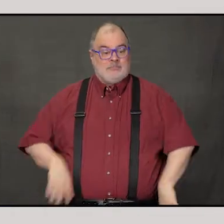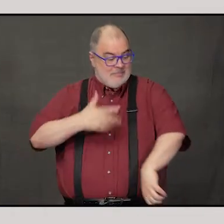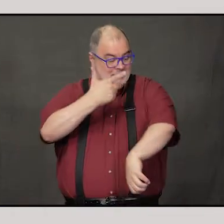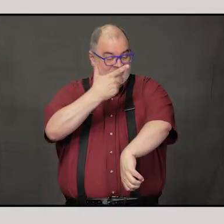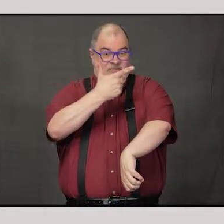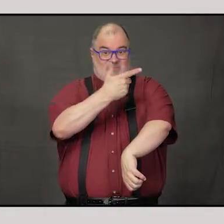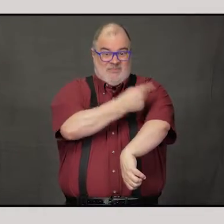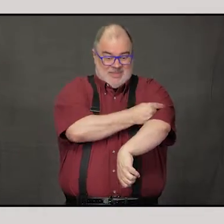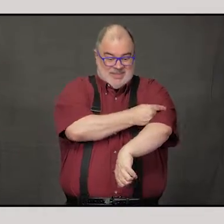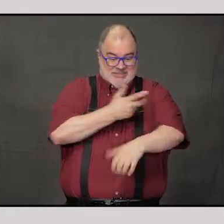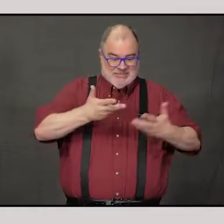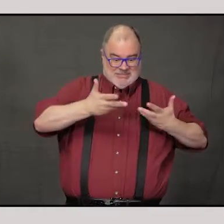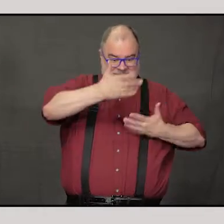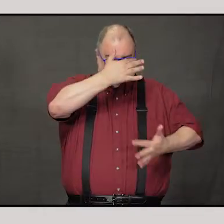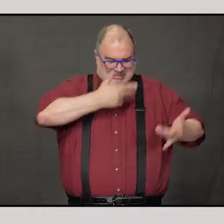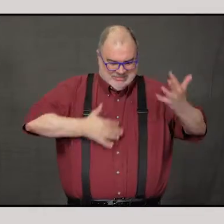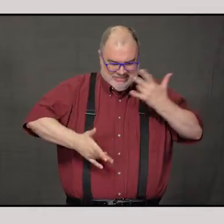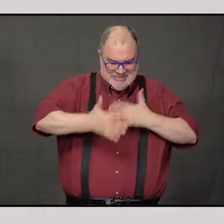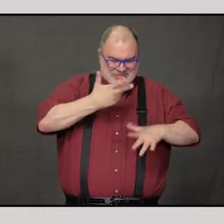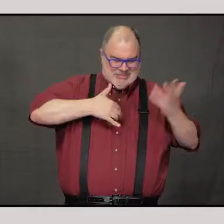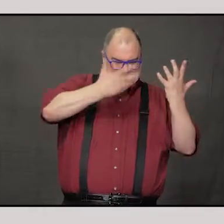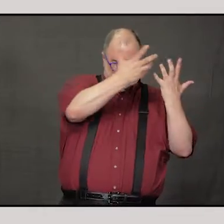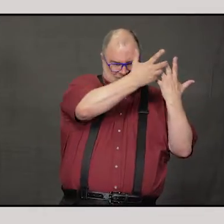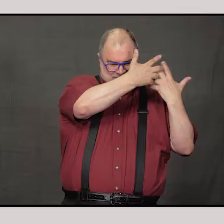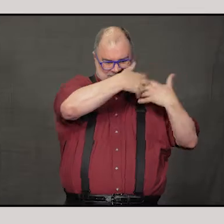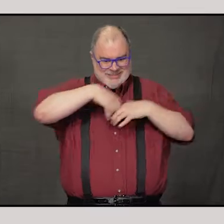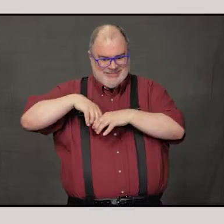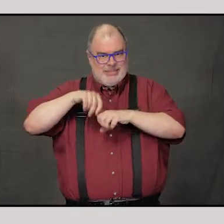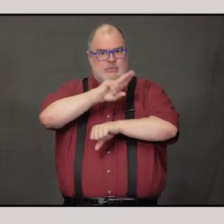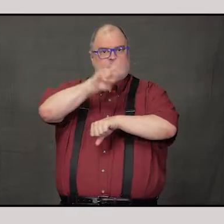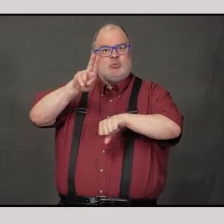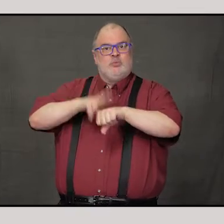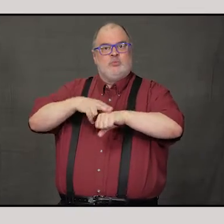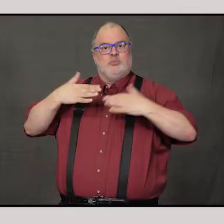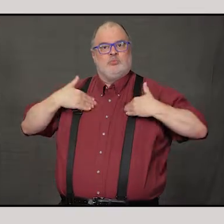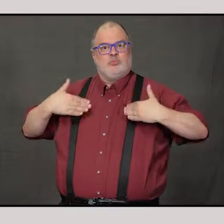They work by preparing our body’s body defense system – called the immune system,